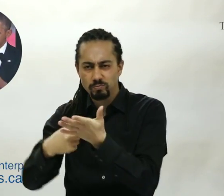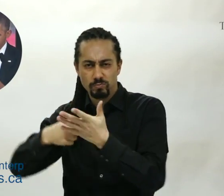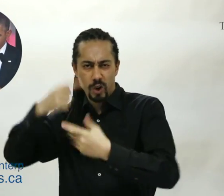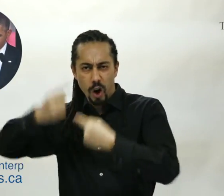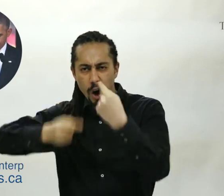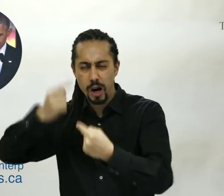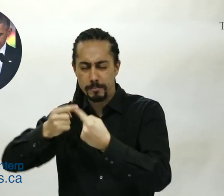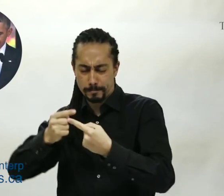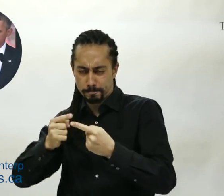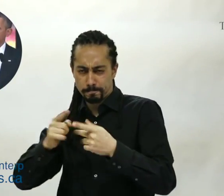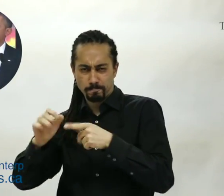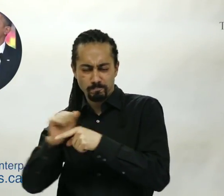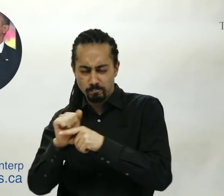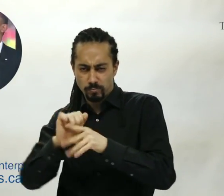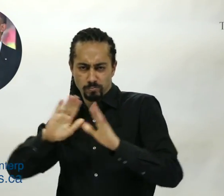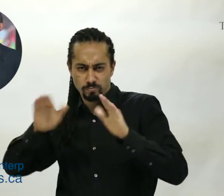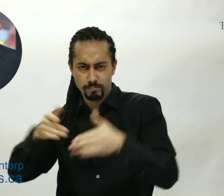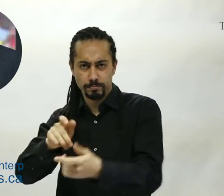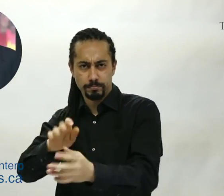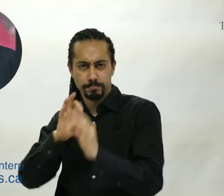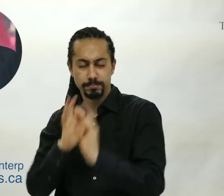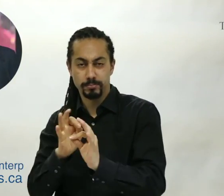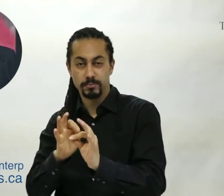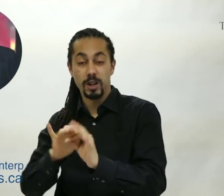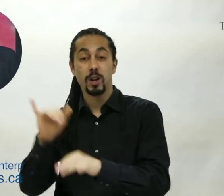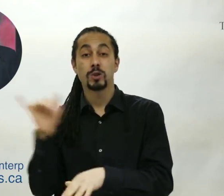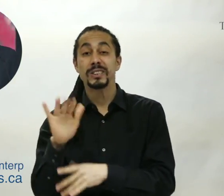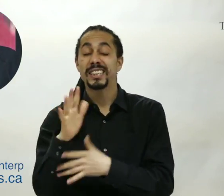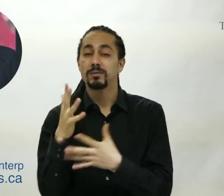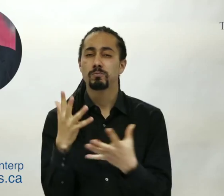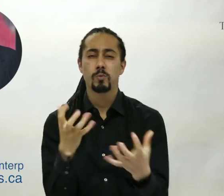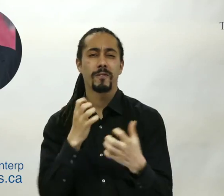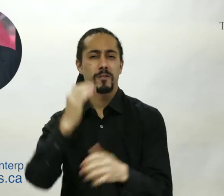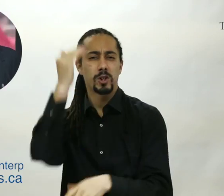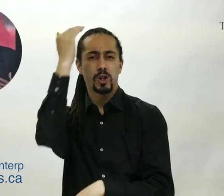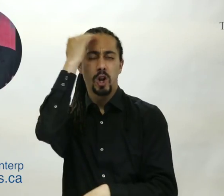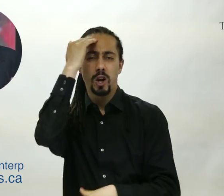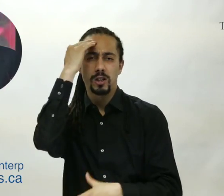but also to spread his thirst for knowledge to others in the movement. And he learned the language